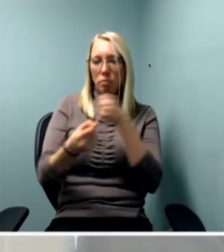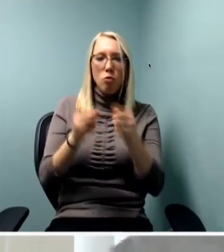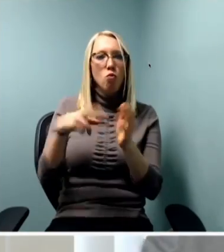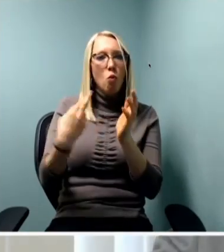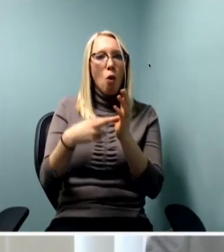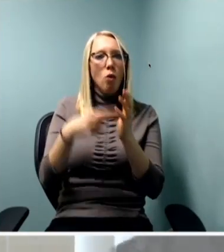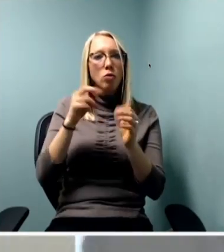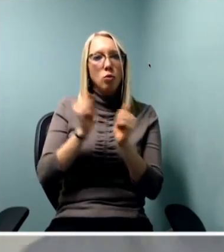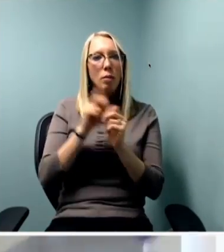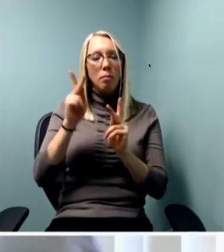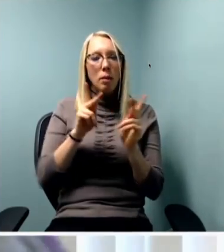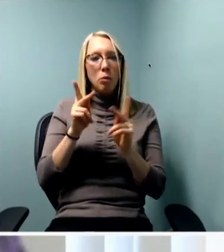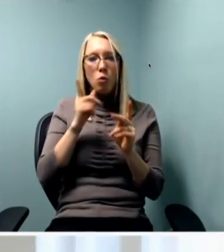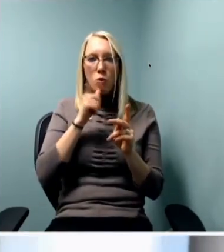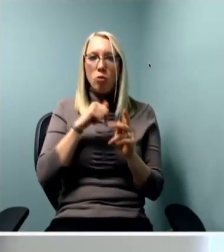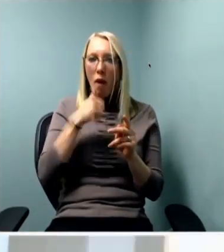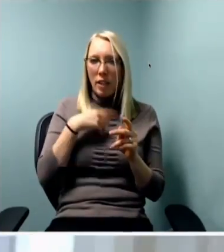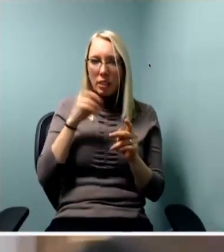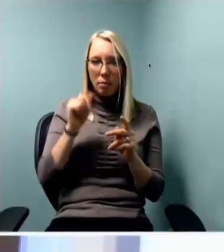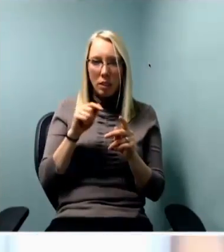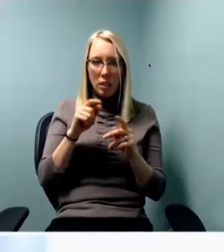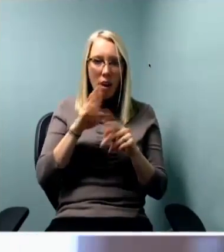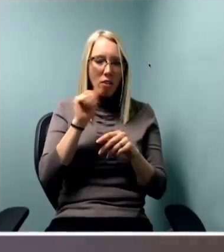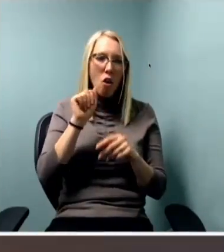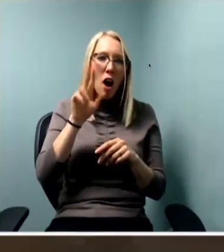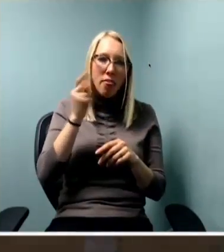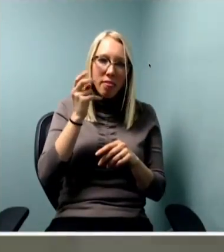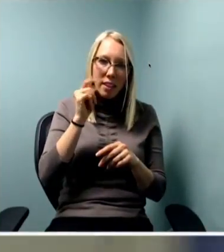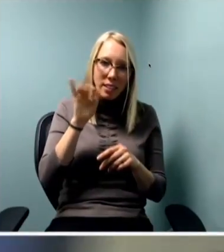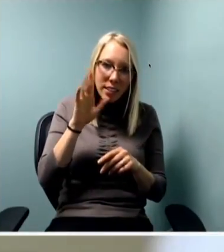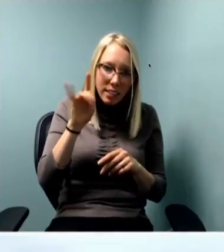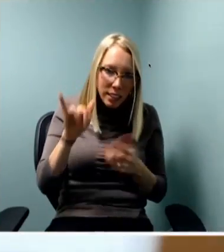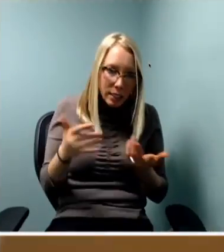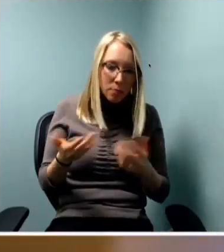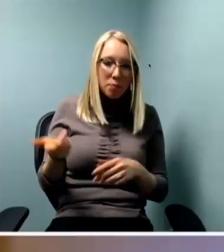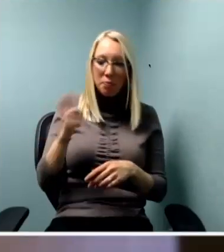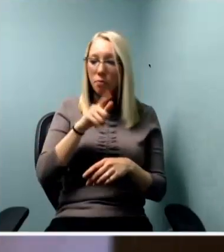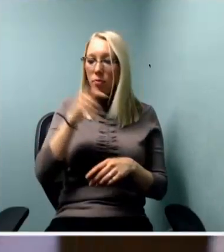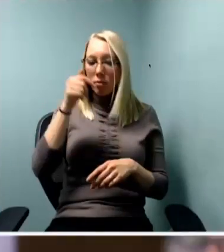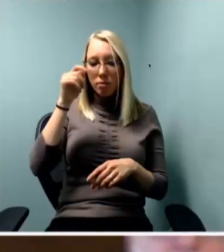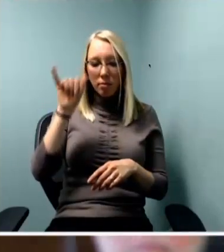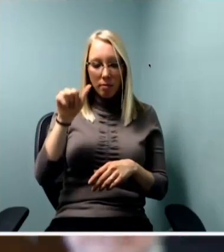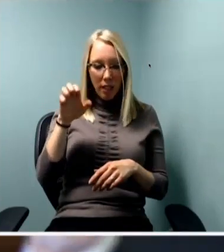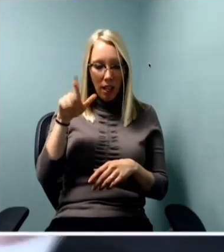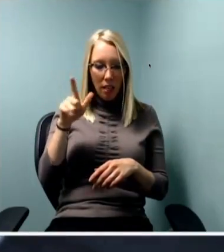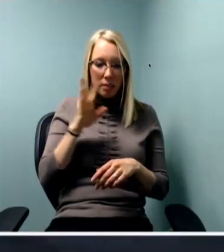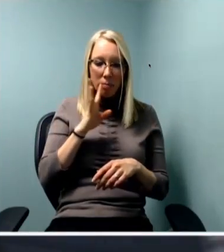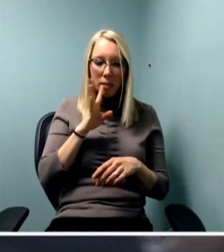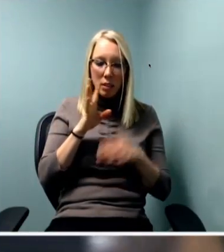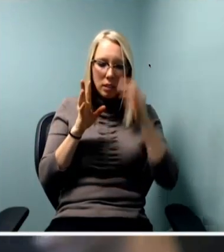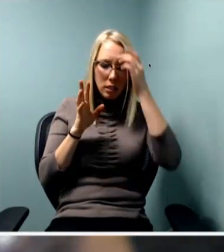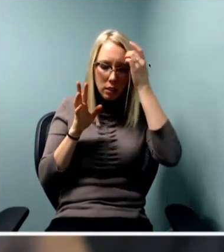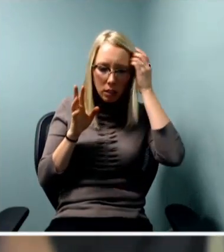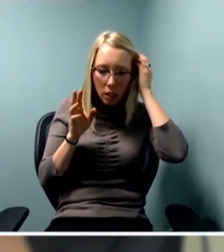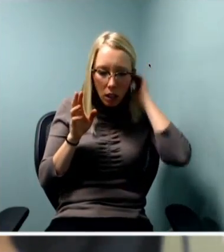(Panel member) That's very interesting. In terms of teaching, as an educator going into a classroom,